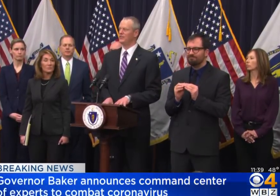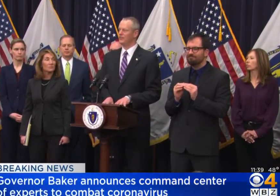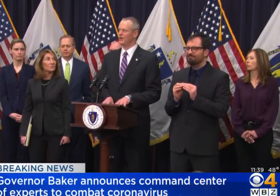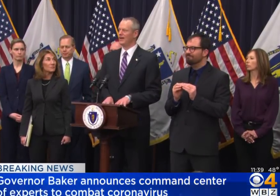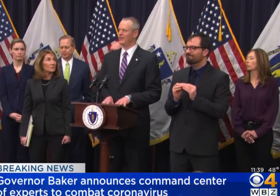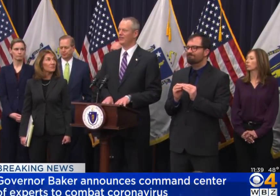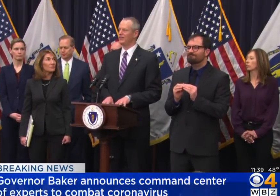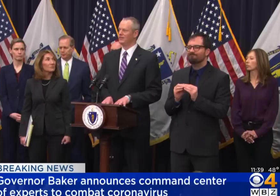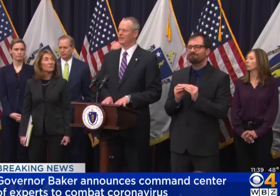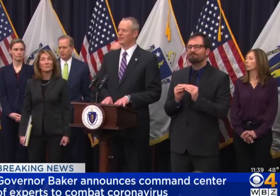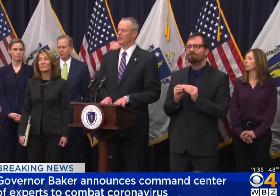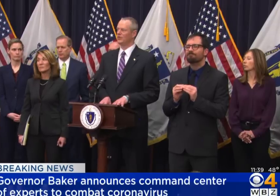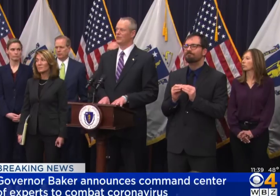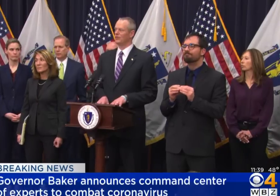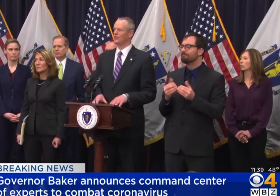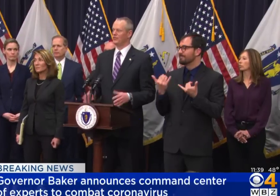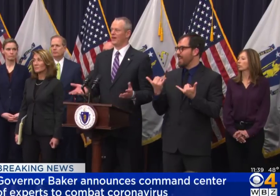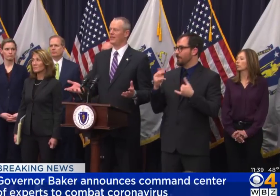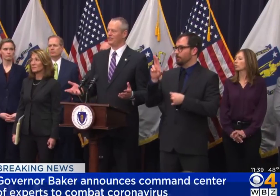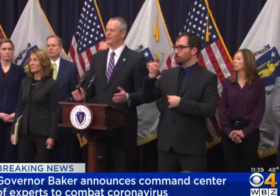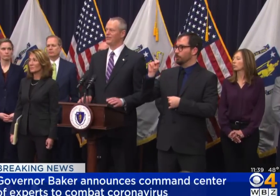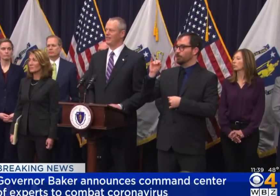MEETING LAST NIGHT TO TALK ABOUT